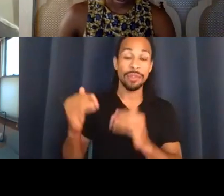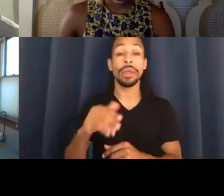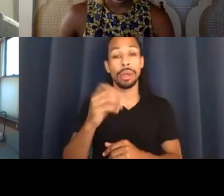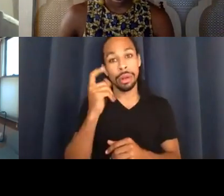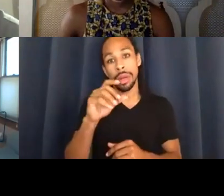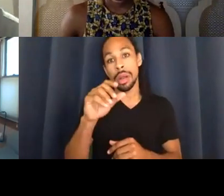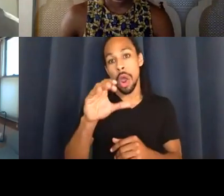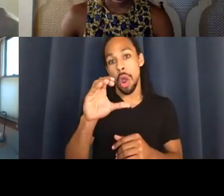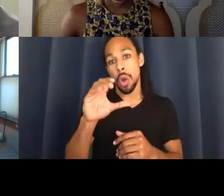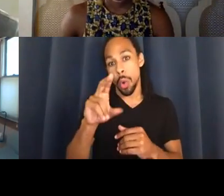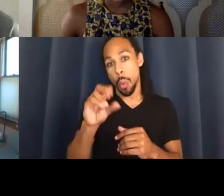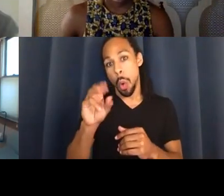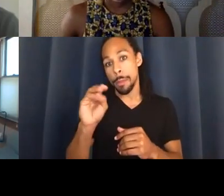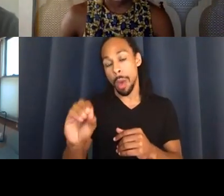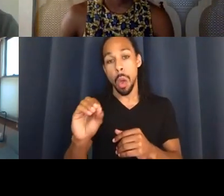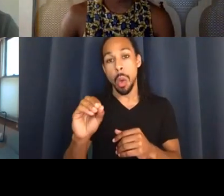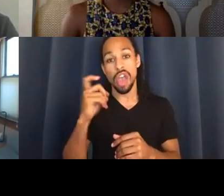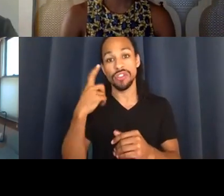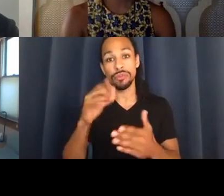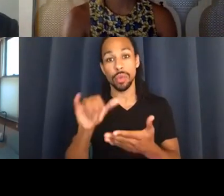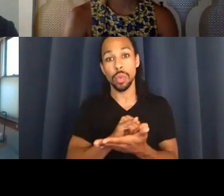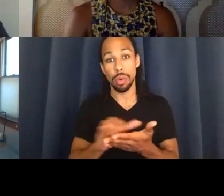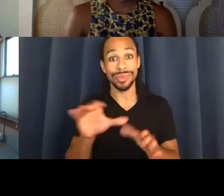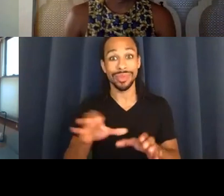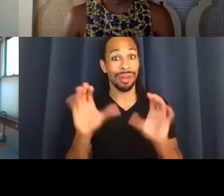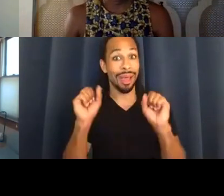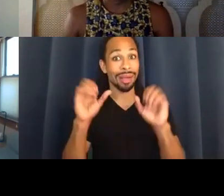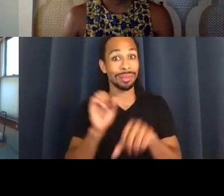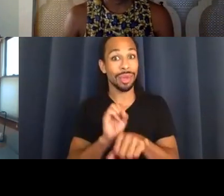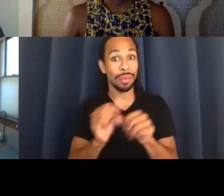COVID, but some of the conversations that are happening about arts and